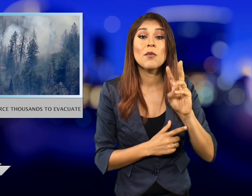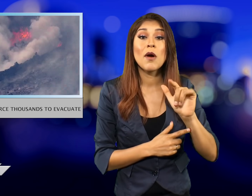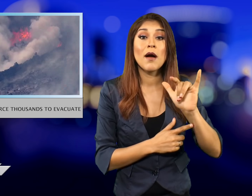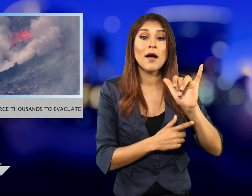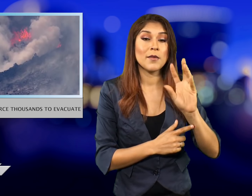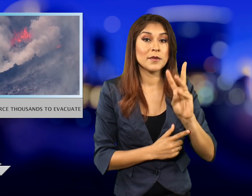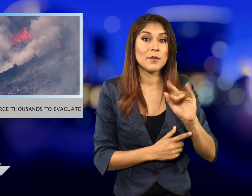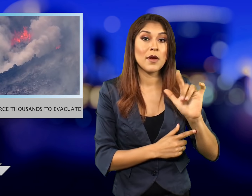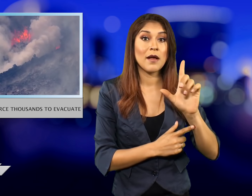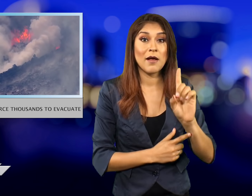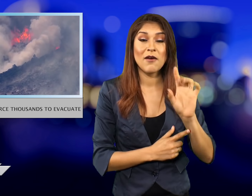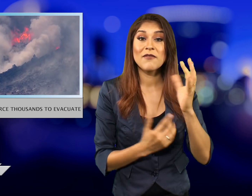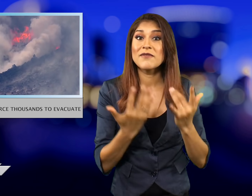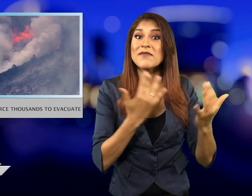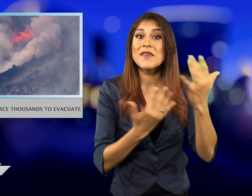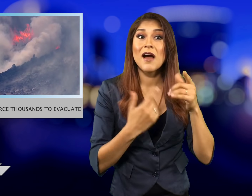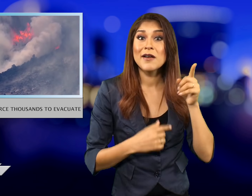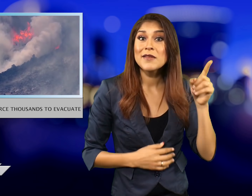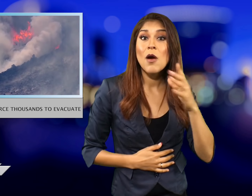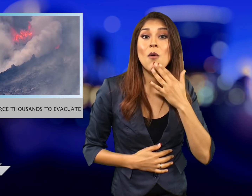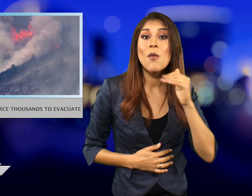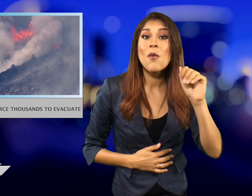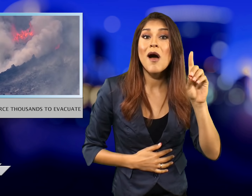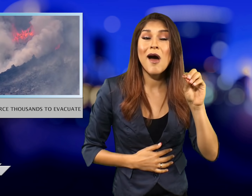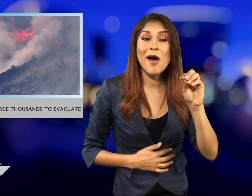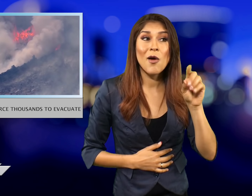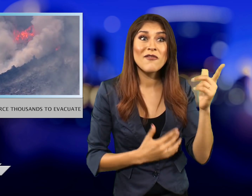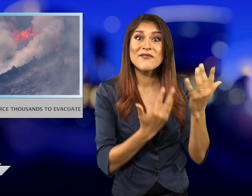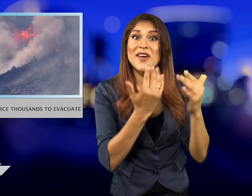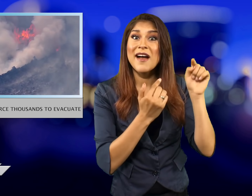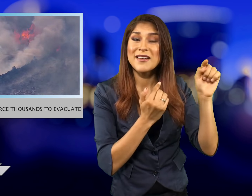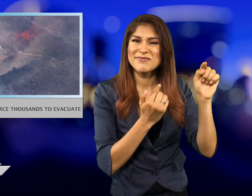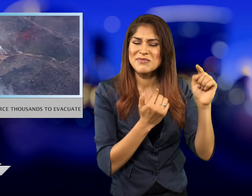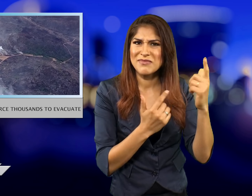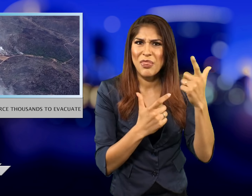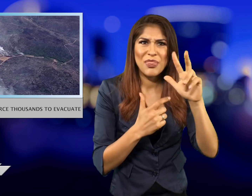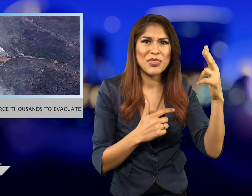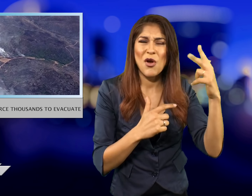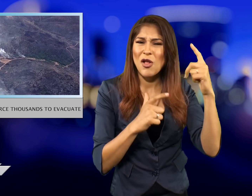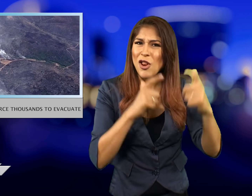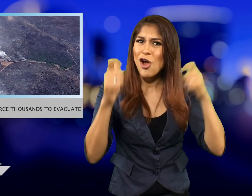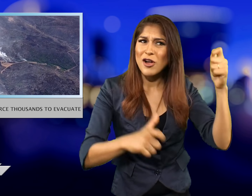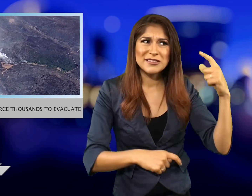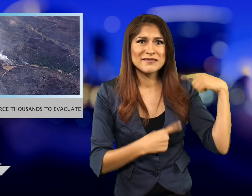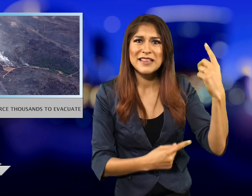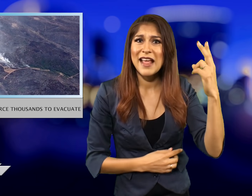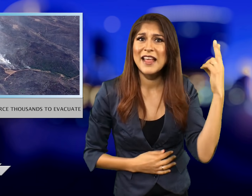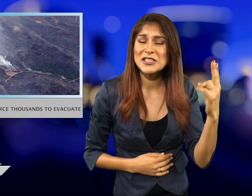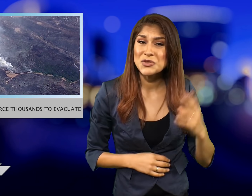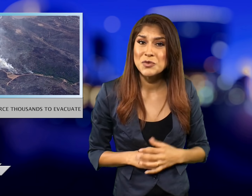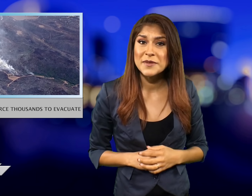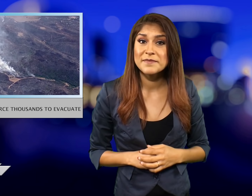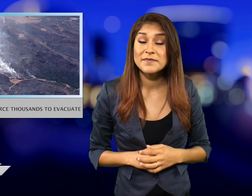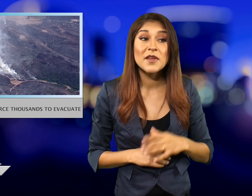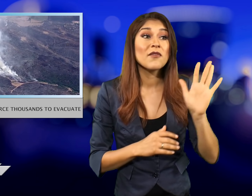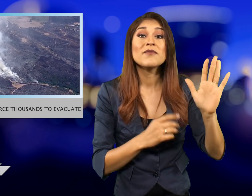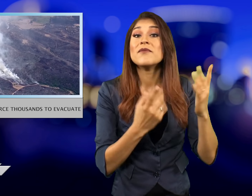Colorado is now dealing with the state's third-largest wildfire in history.